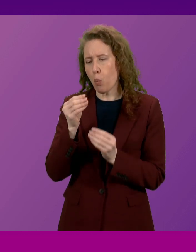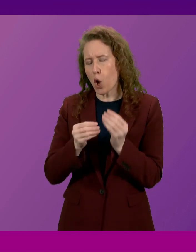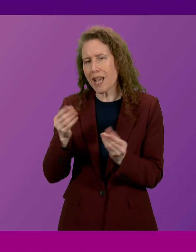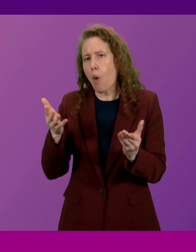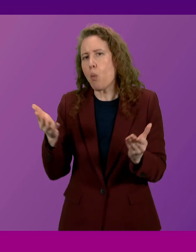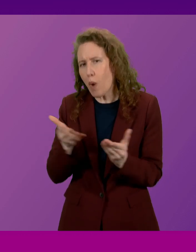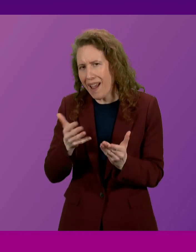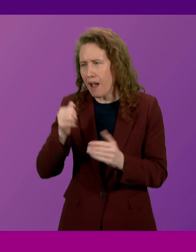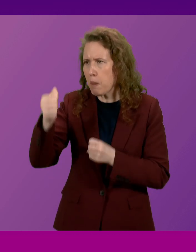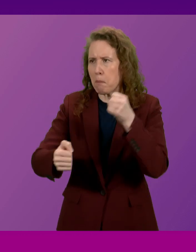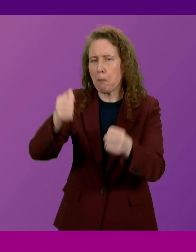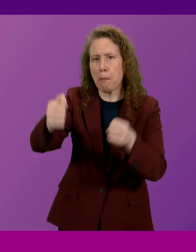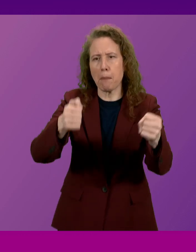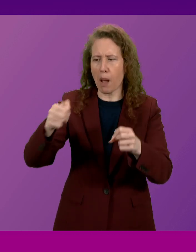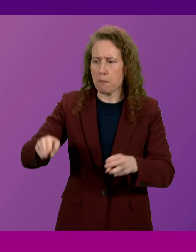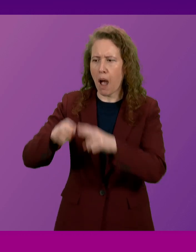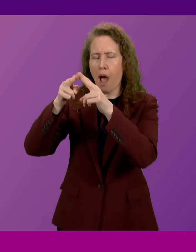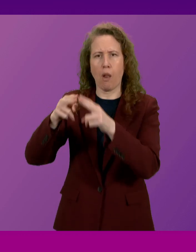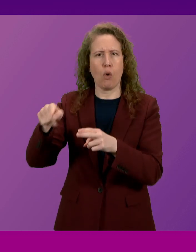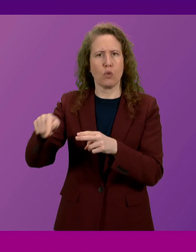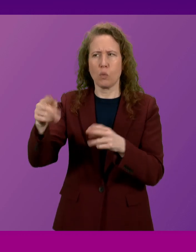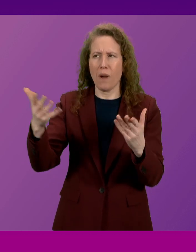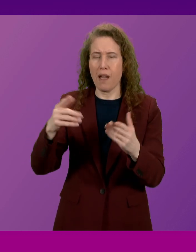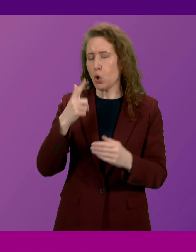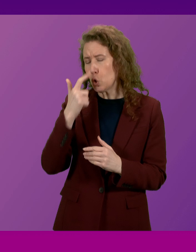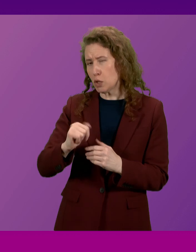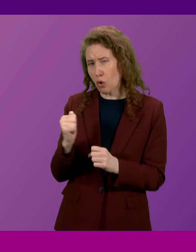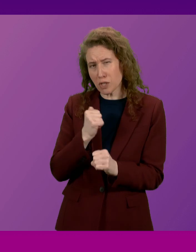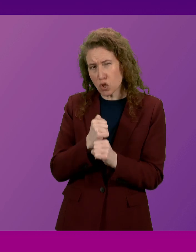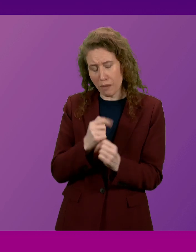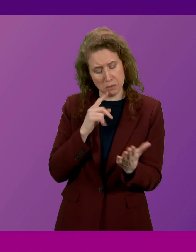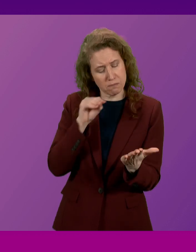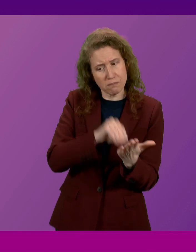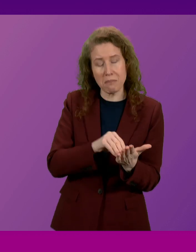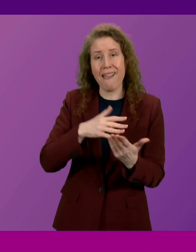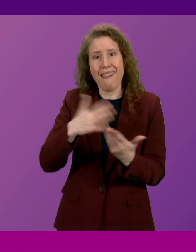insulting bribe. Could the Scottish Government make it a condition of any planning consent that